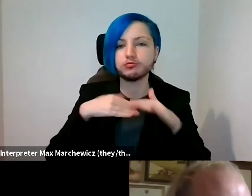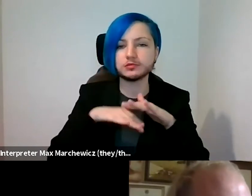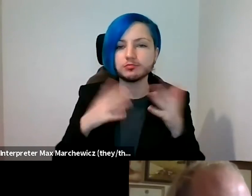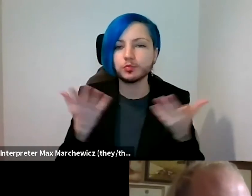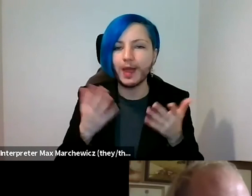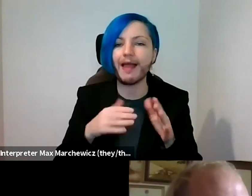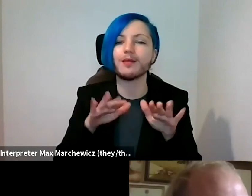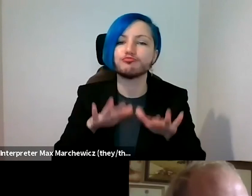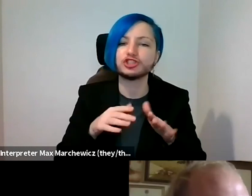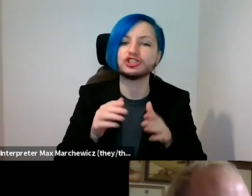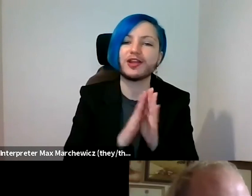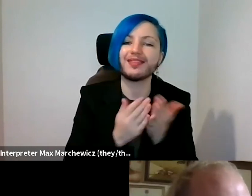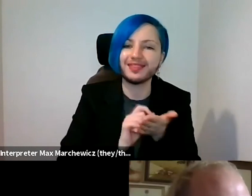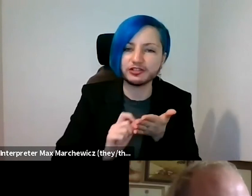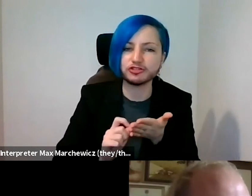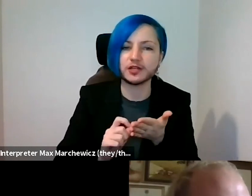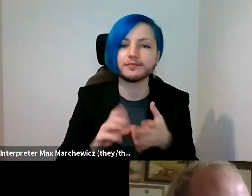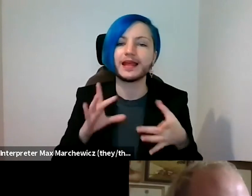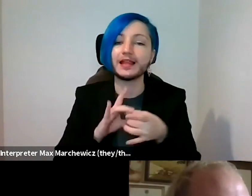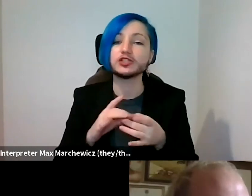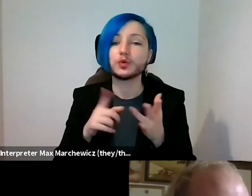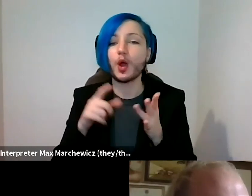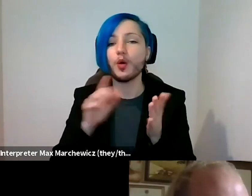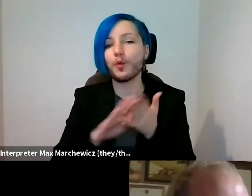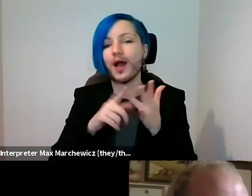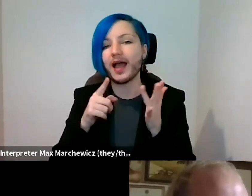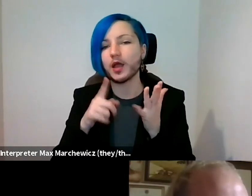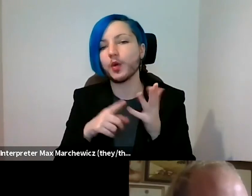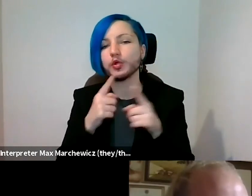and I've contracted with the Ohio University Press, and it's a happy thing that I've submitted